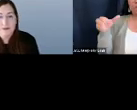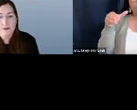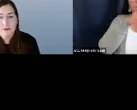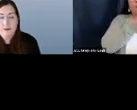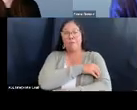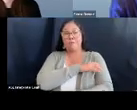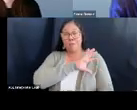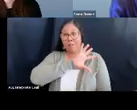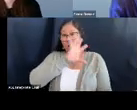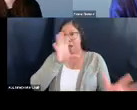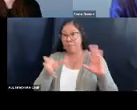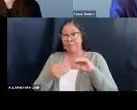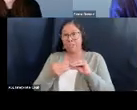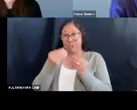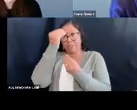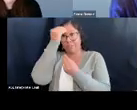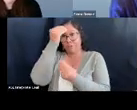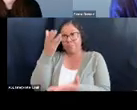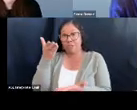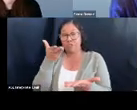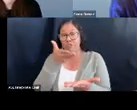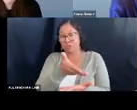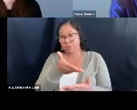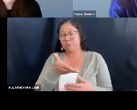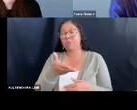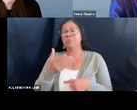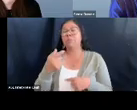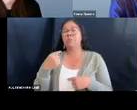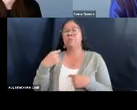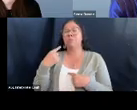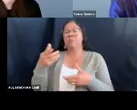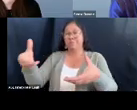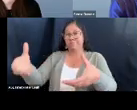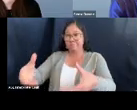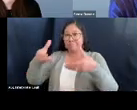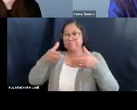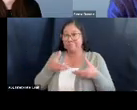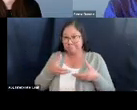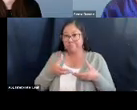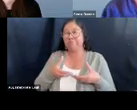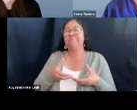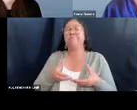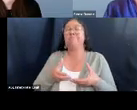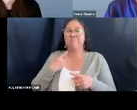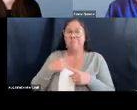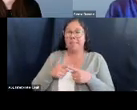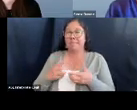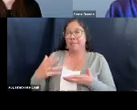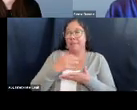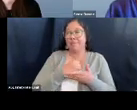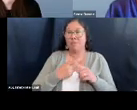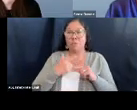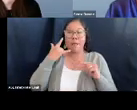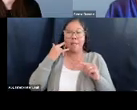of information that has been um given to us and collected from California Department of Education,